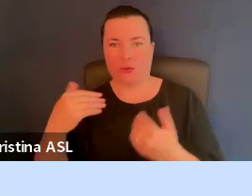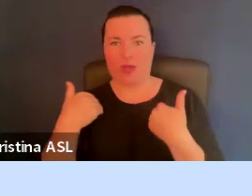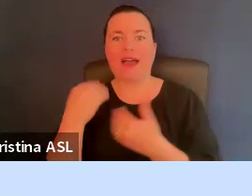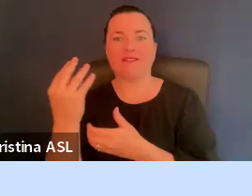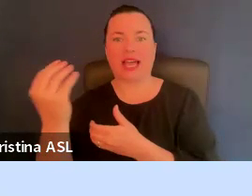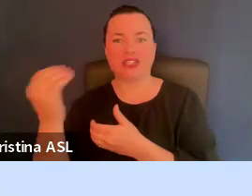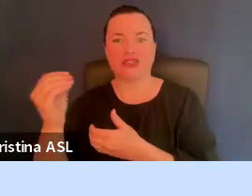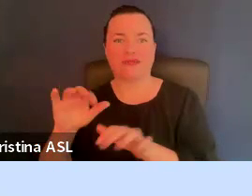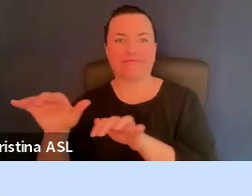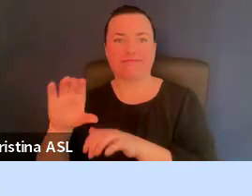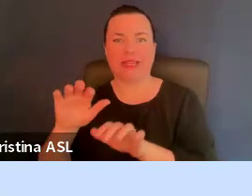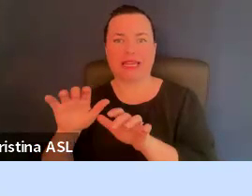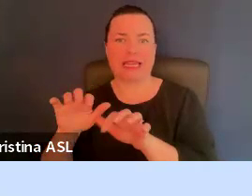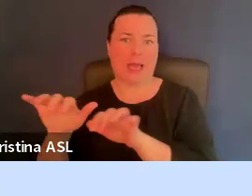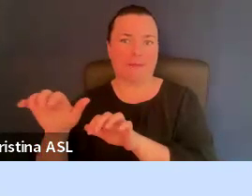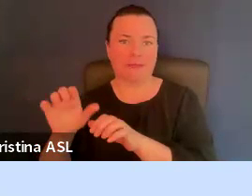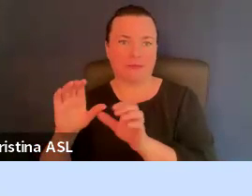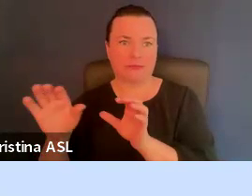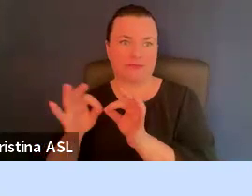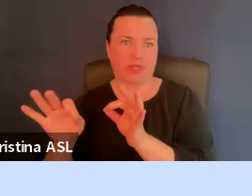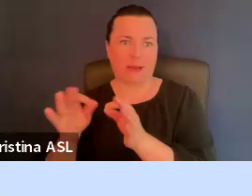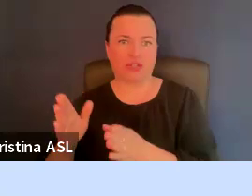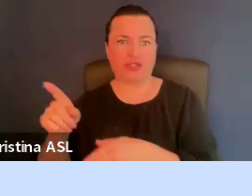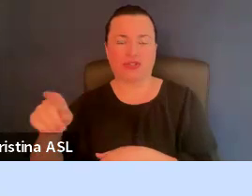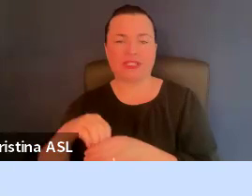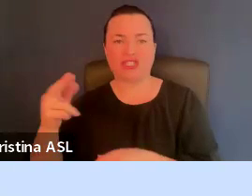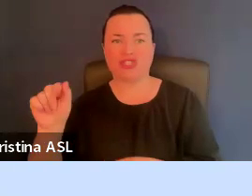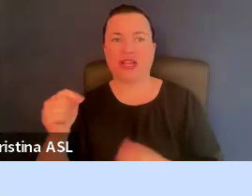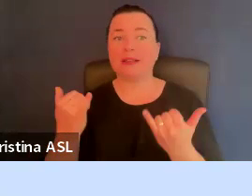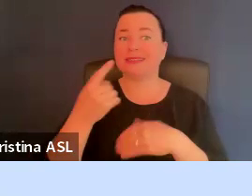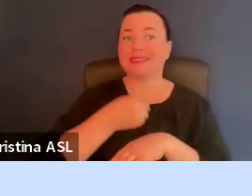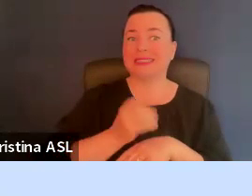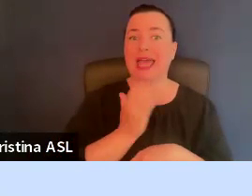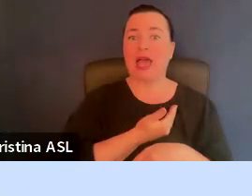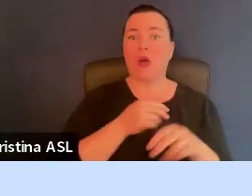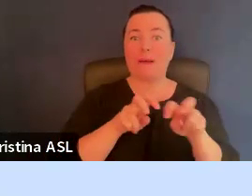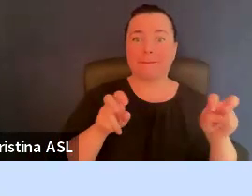Today, only our moderators, panelists, and ASL interpreters will be on camera.